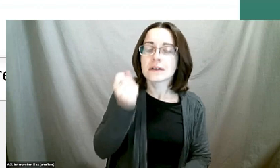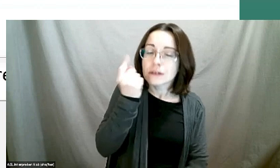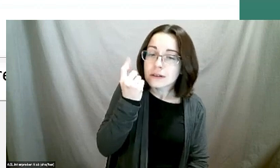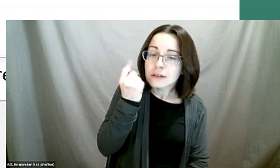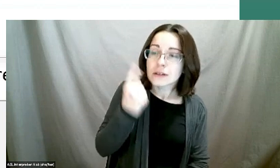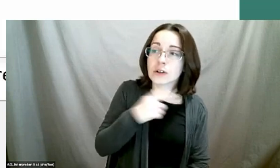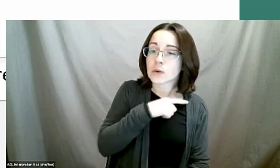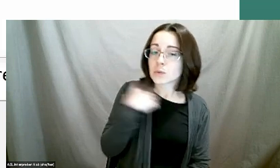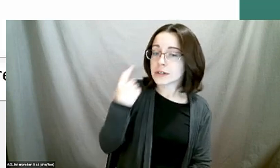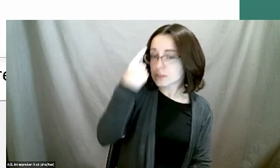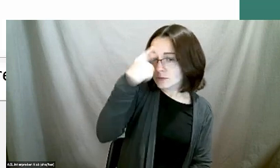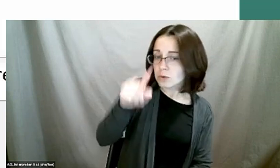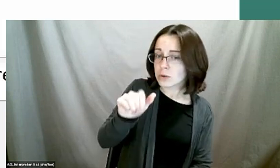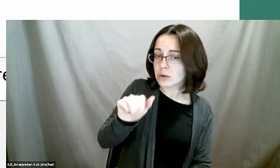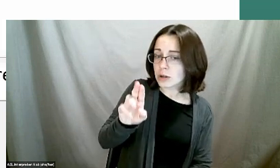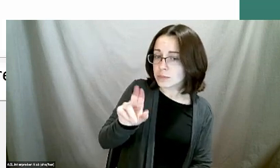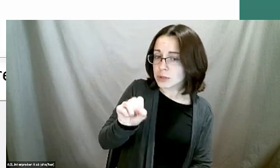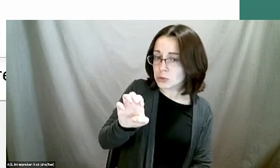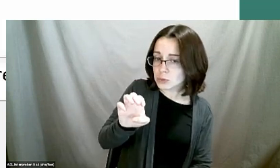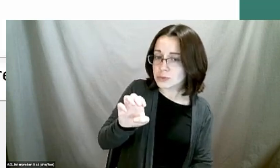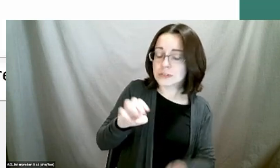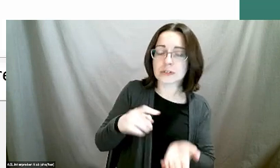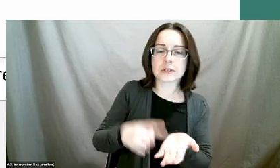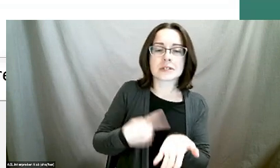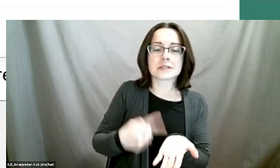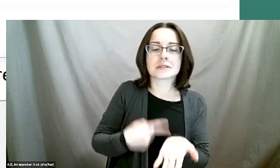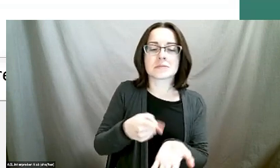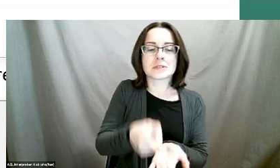that's sometimes this is not a wanted experience.